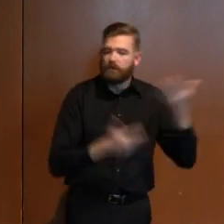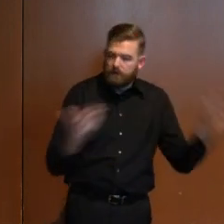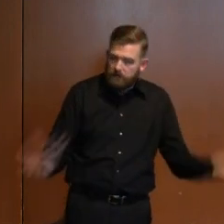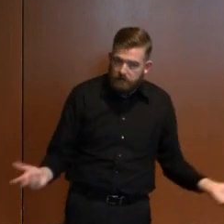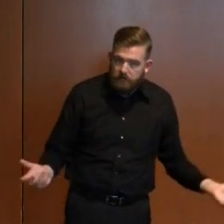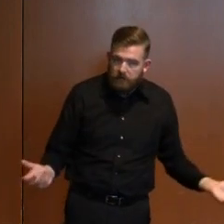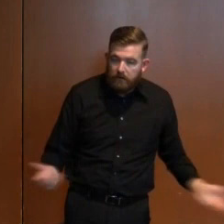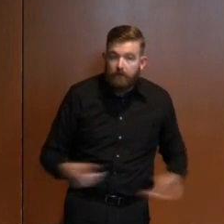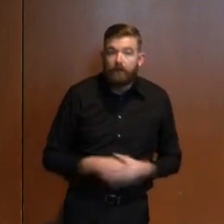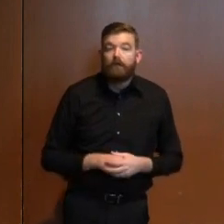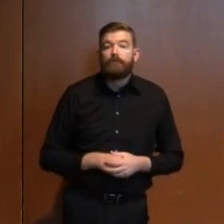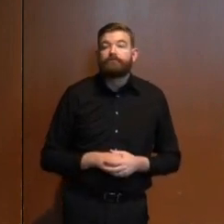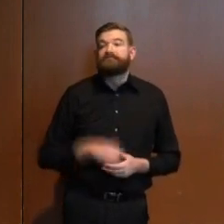FOLKS ACTUALLY RUNNING IT. IS THAT FAIR TO SAY? YEAH.